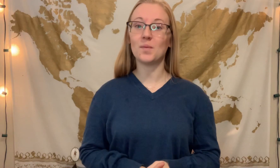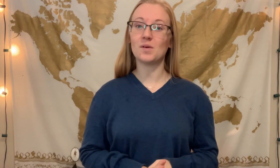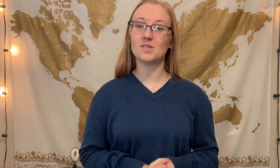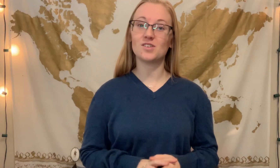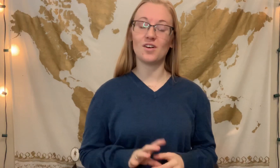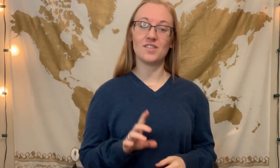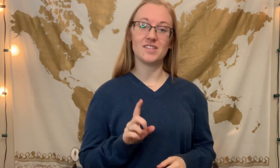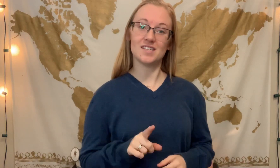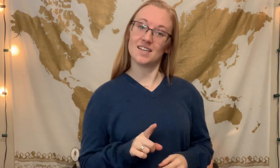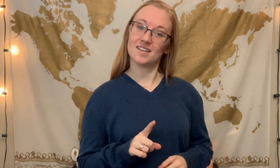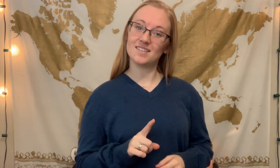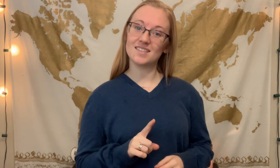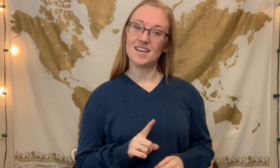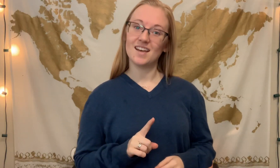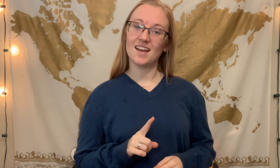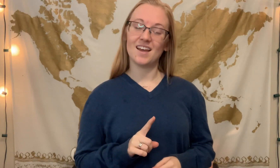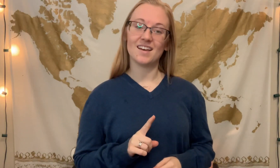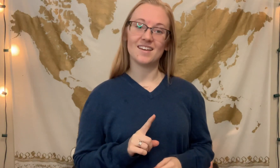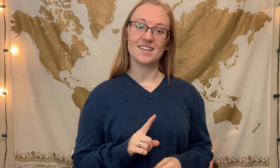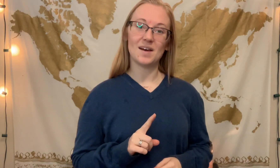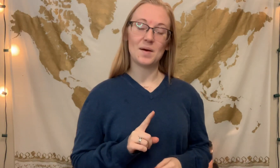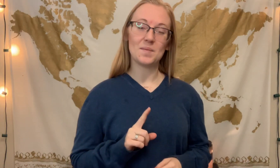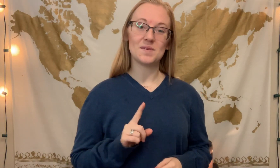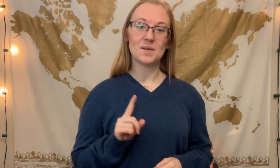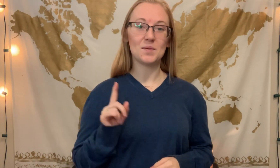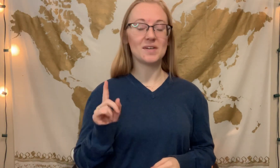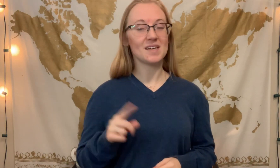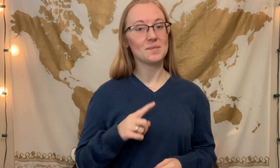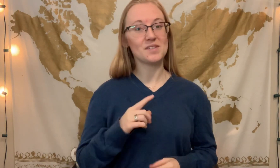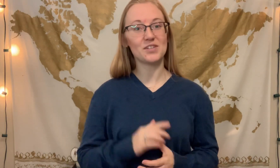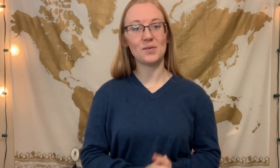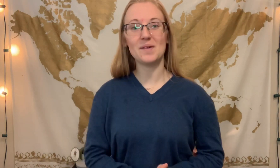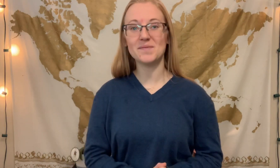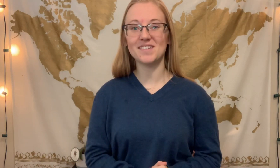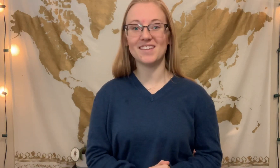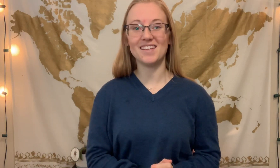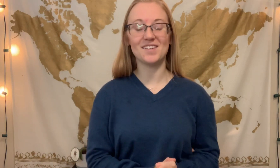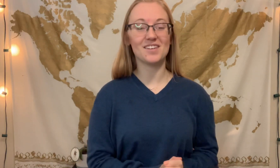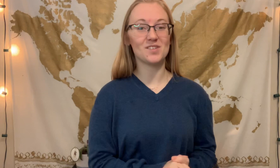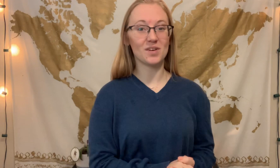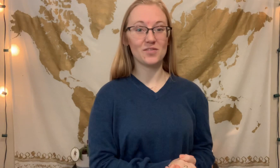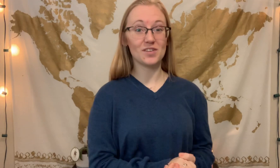post all the details and tell you what time to show it so that you can join for